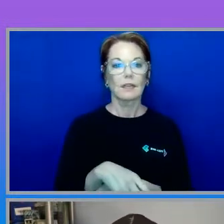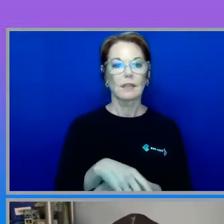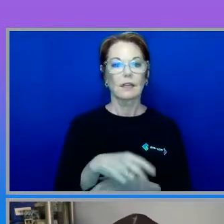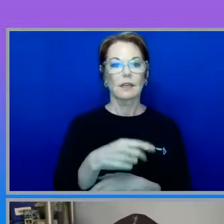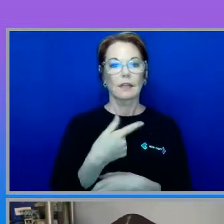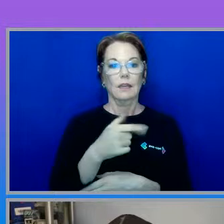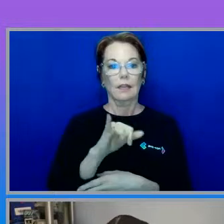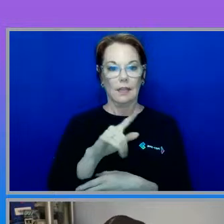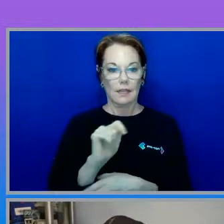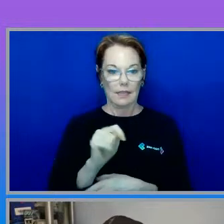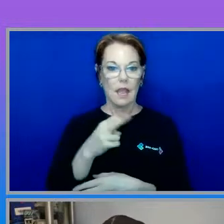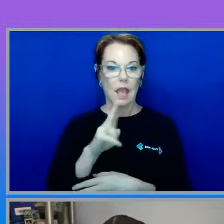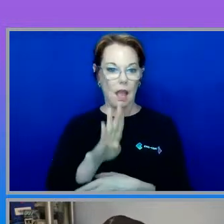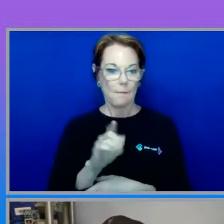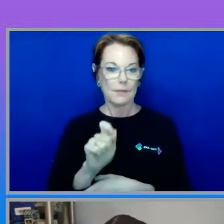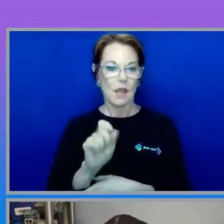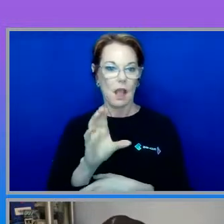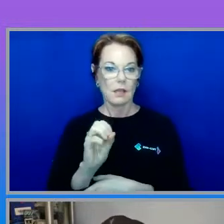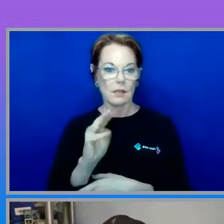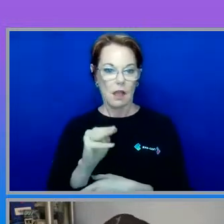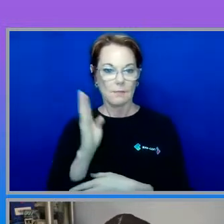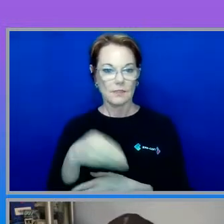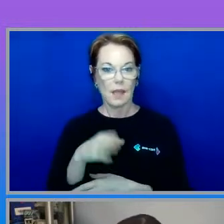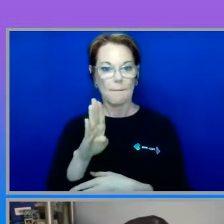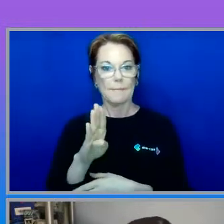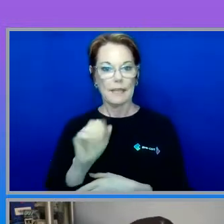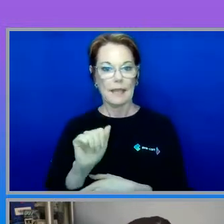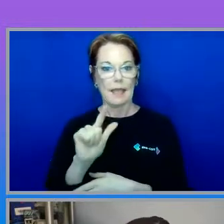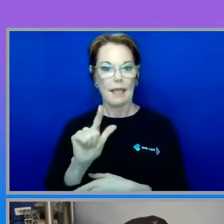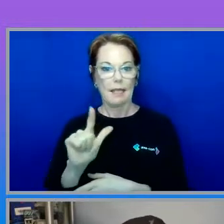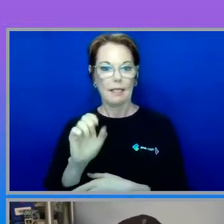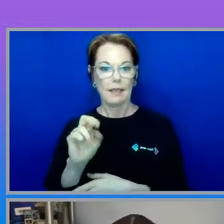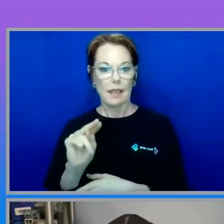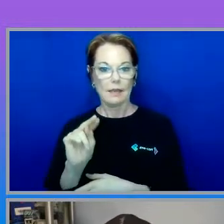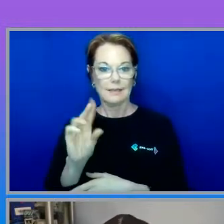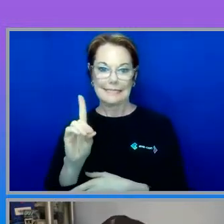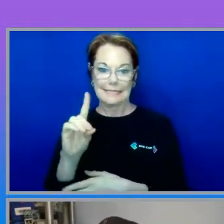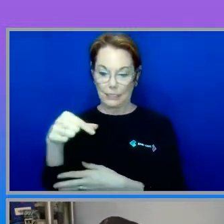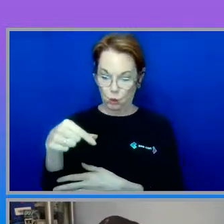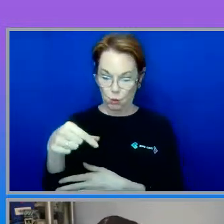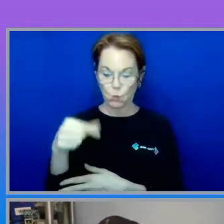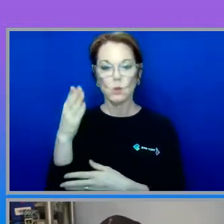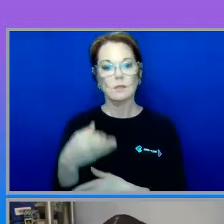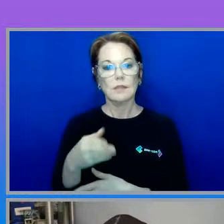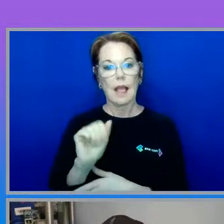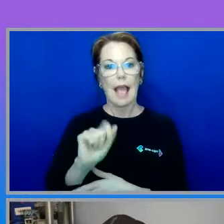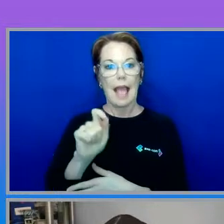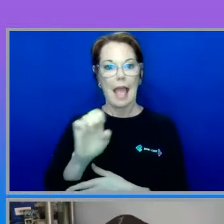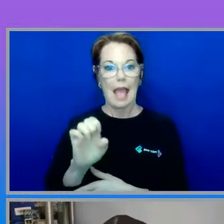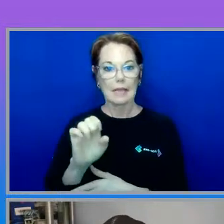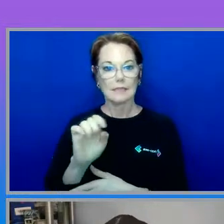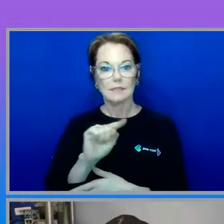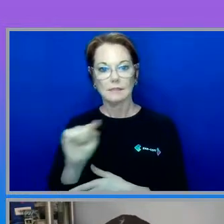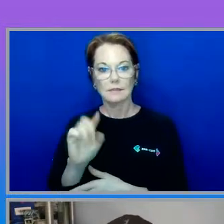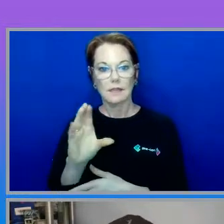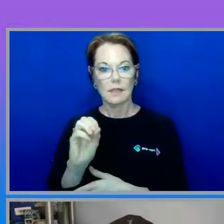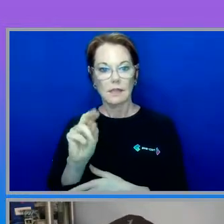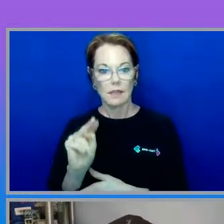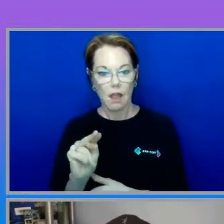github.com. That's the letters